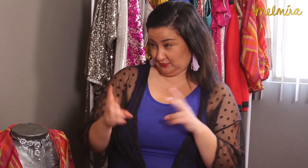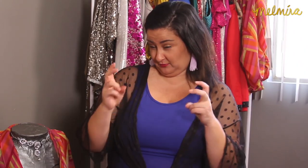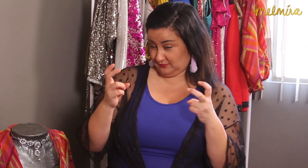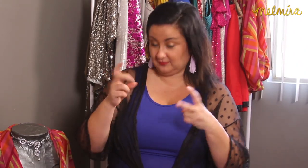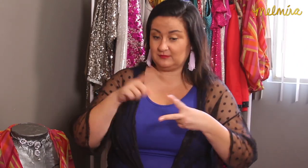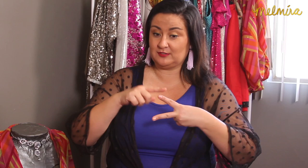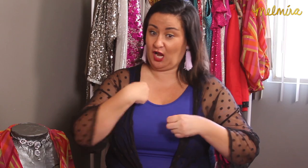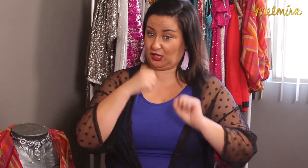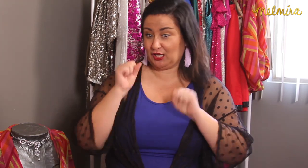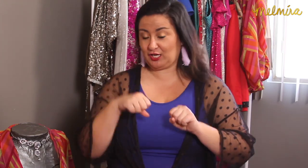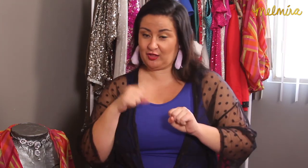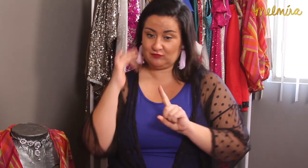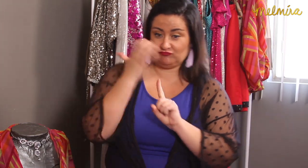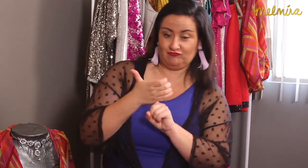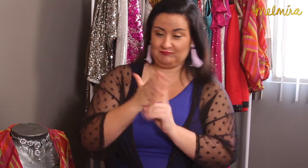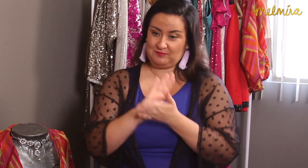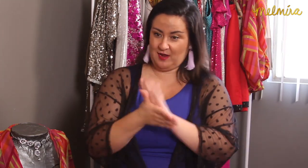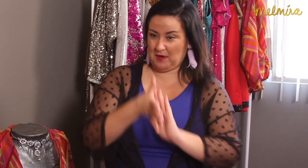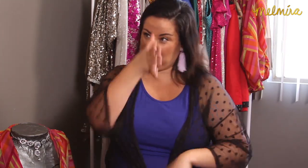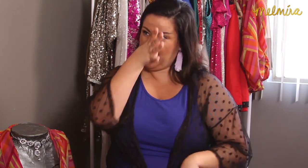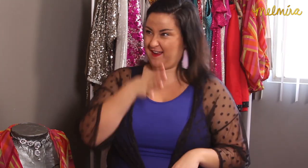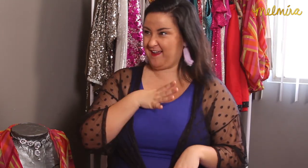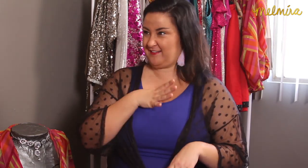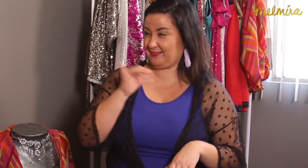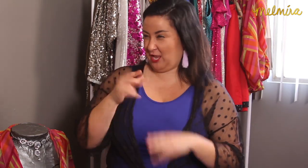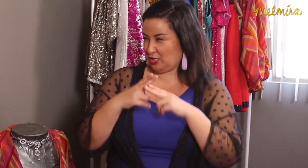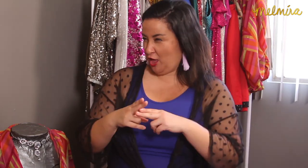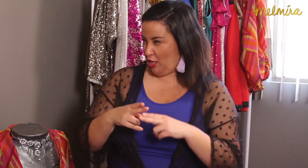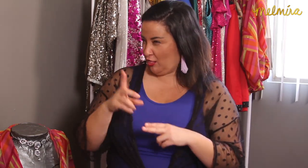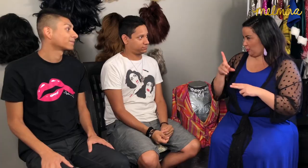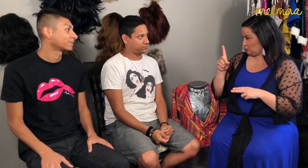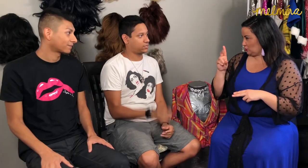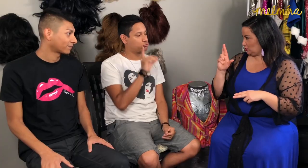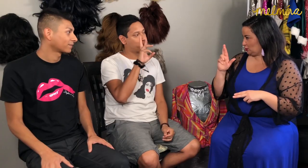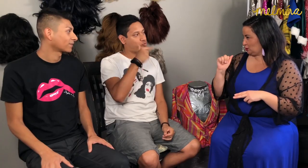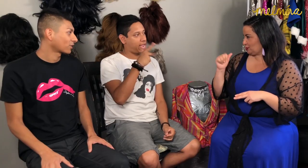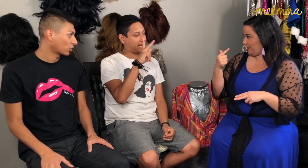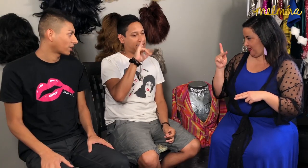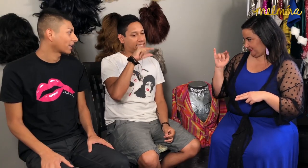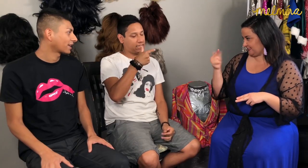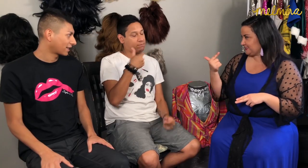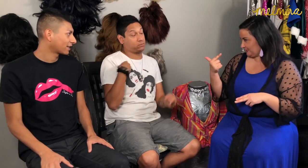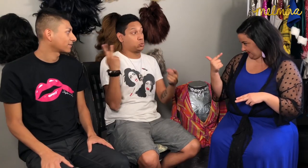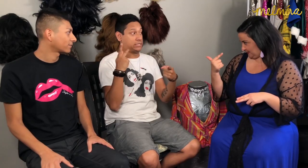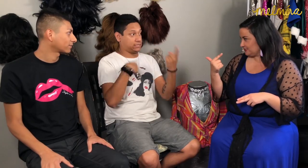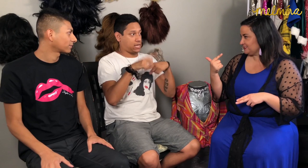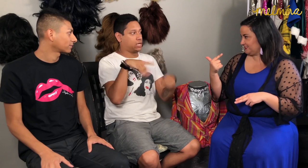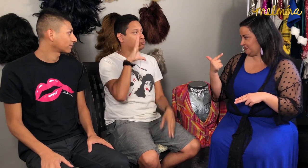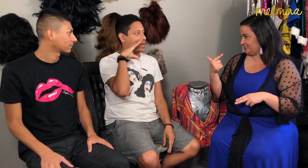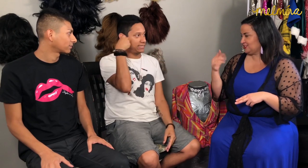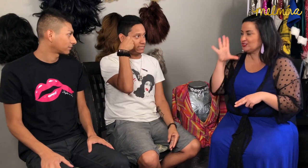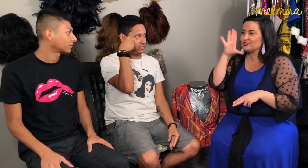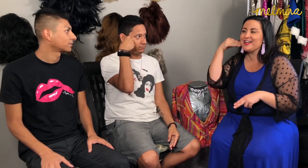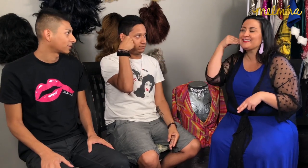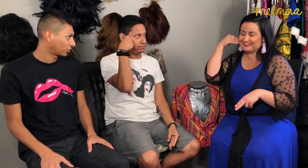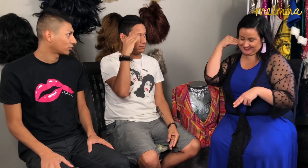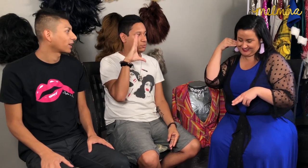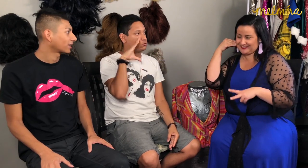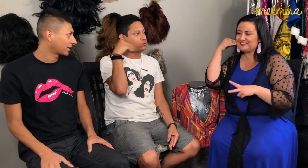probably have two "options," is that right? I could come a man, that is called drag- Drag king. drag king, yes? We sign it like this.